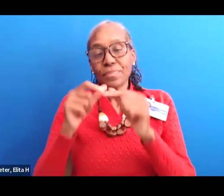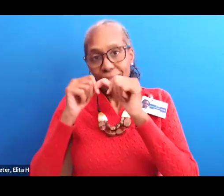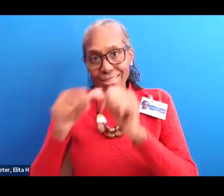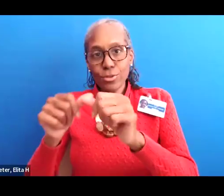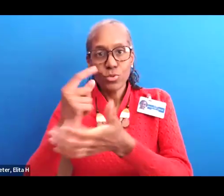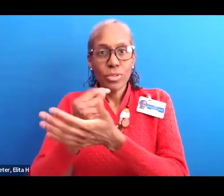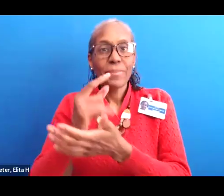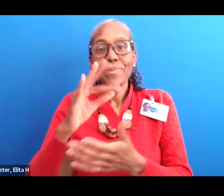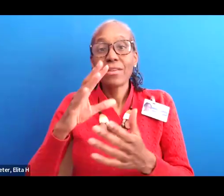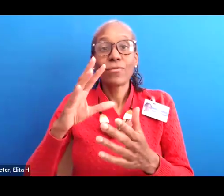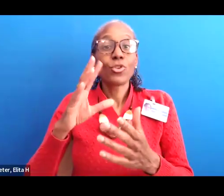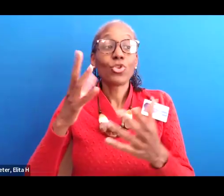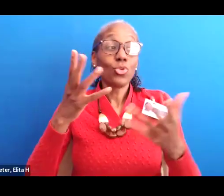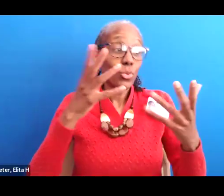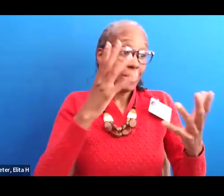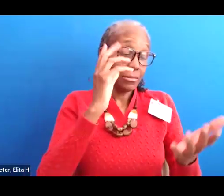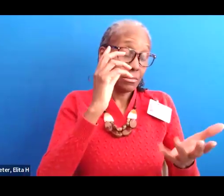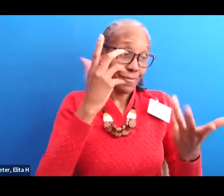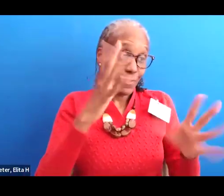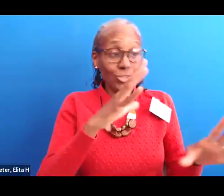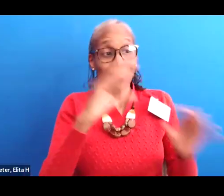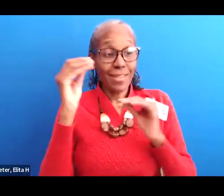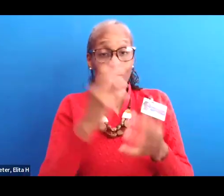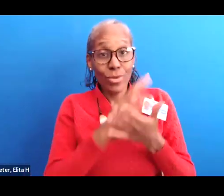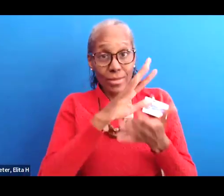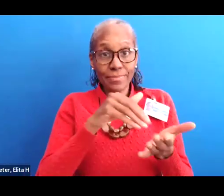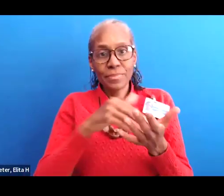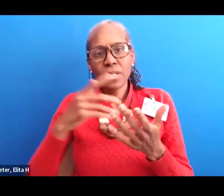If you're out of the rehab center, they give you that great big binder